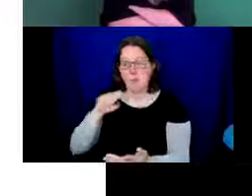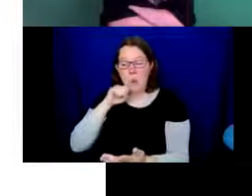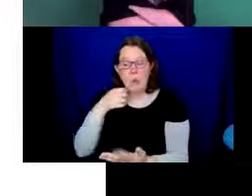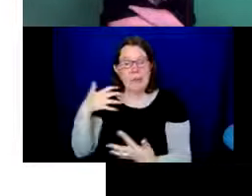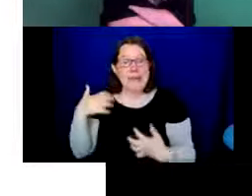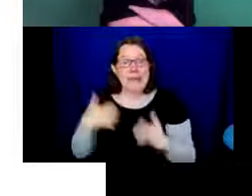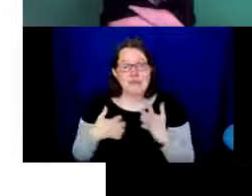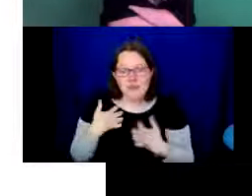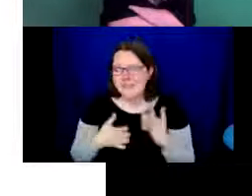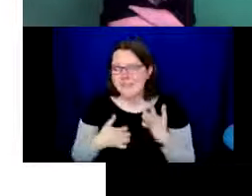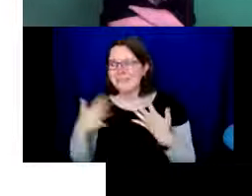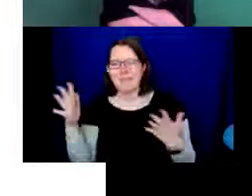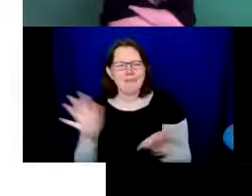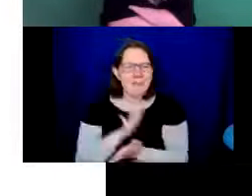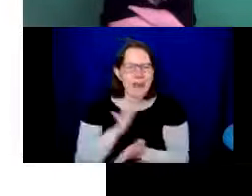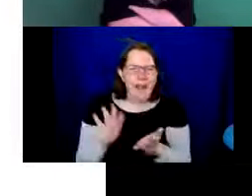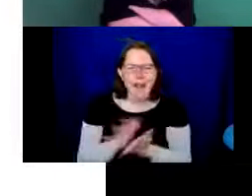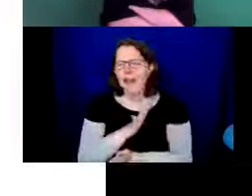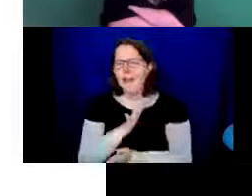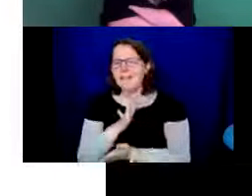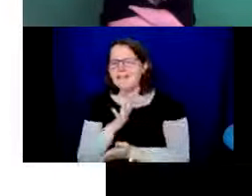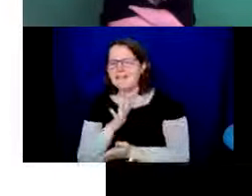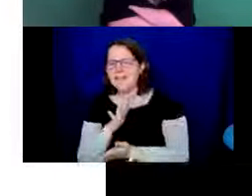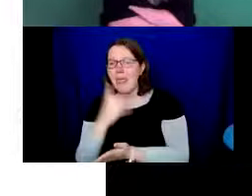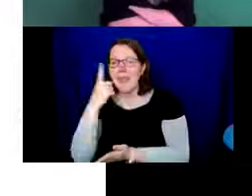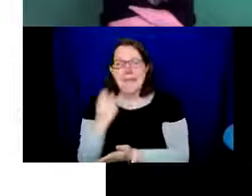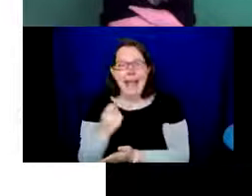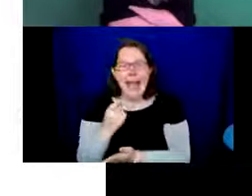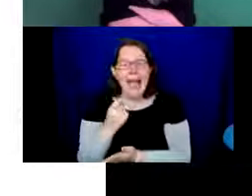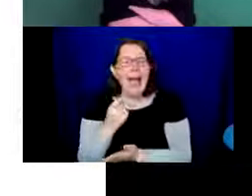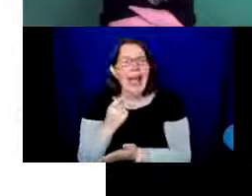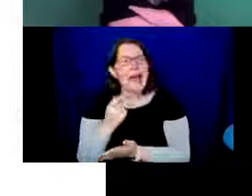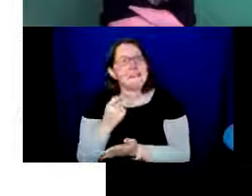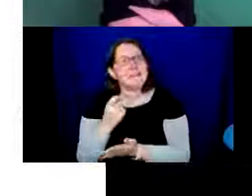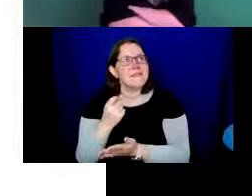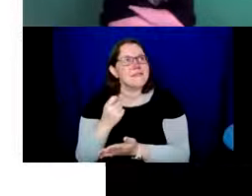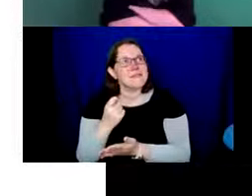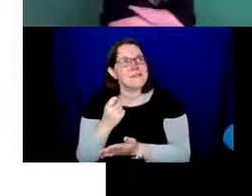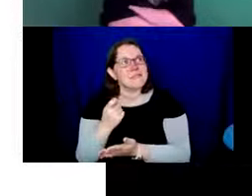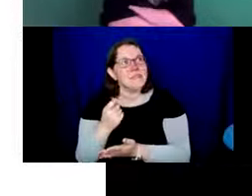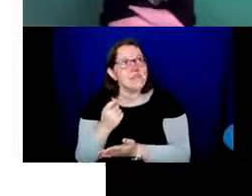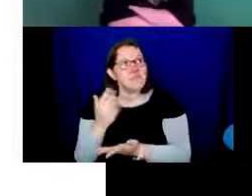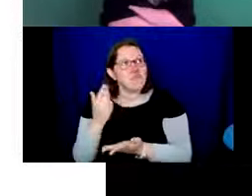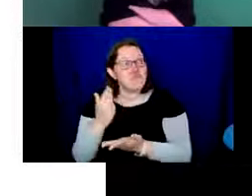fun and they're also bear to do something that would be maybe more effective than phil but